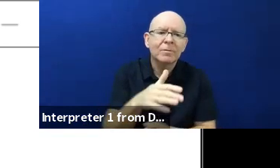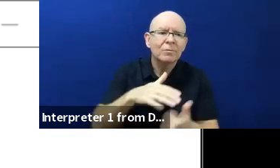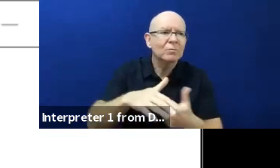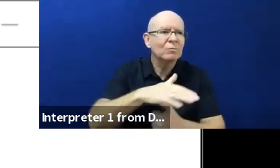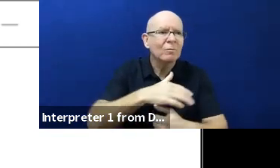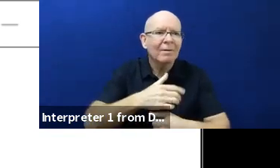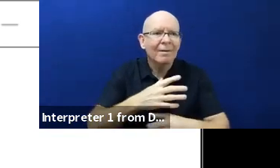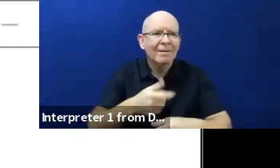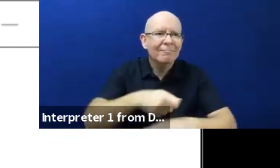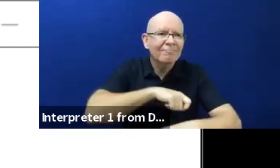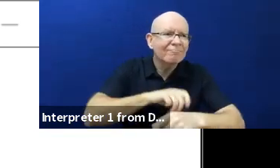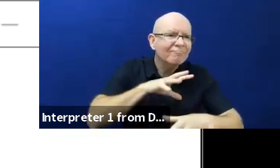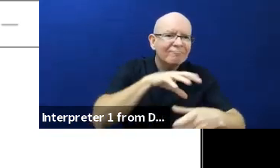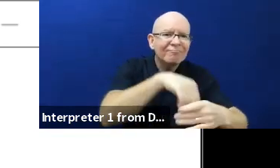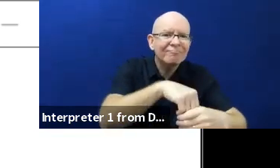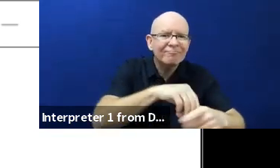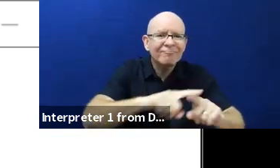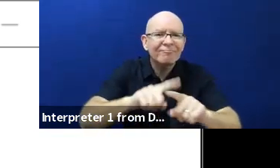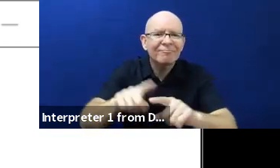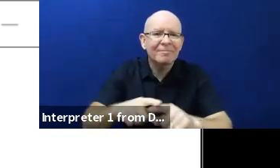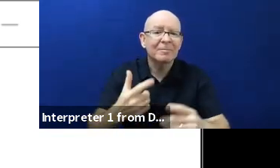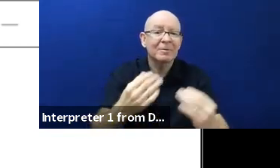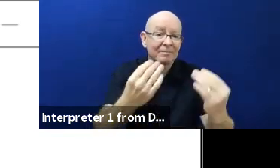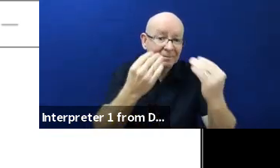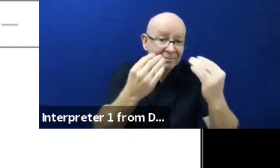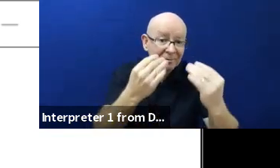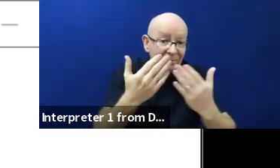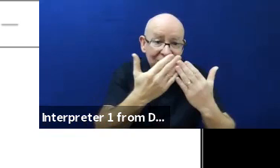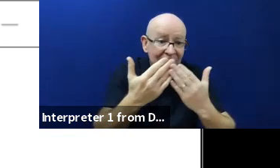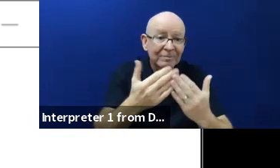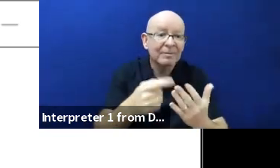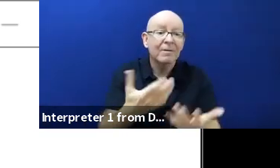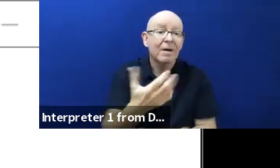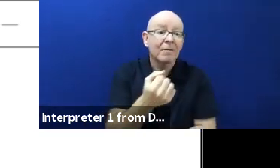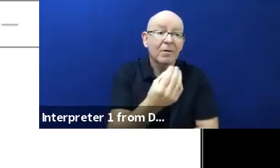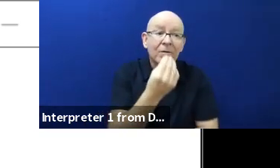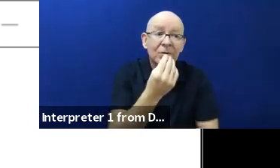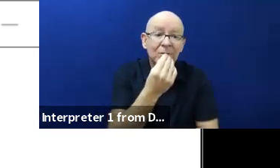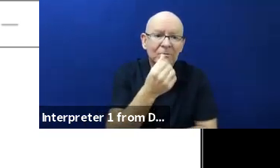are eligible for the household accessibility improvement, however, in practice,